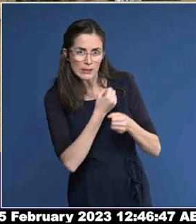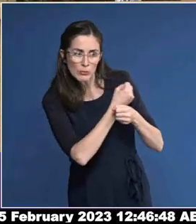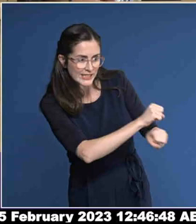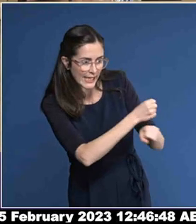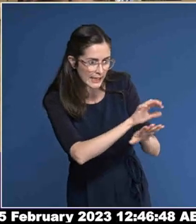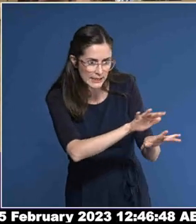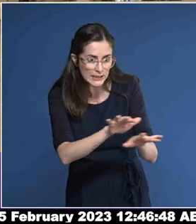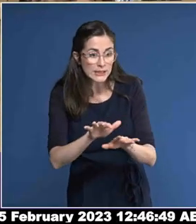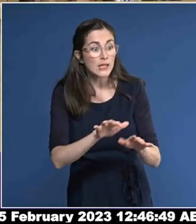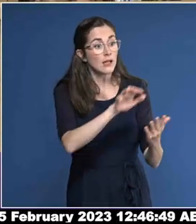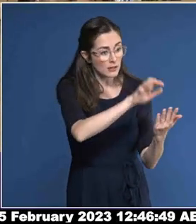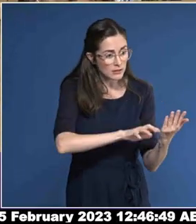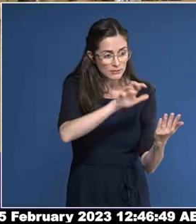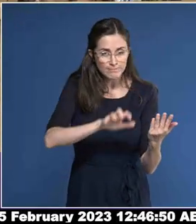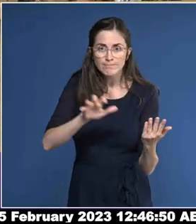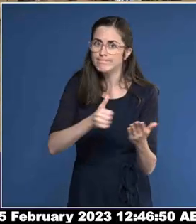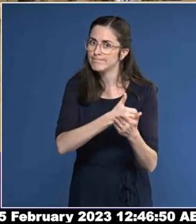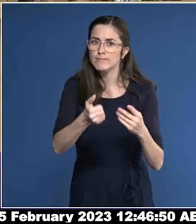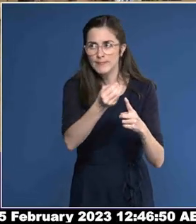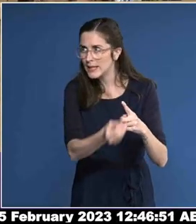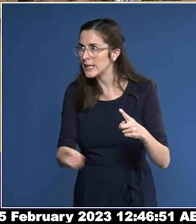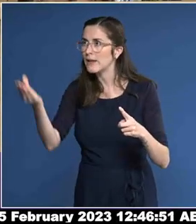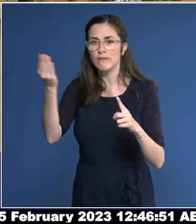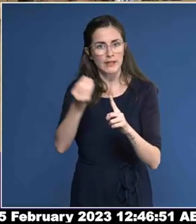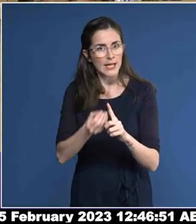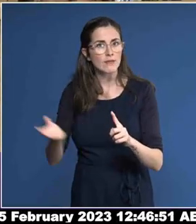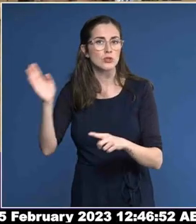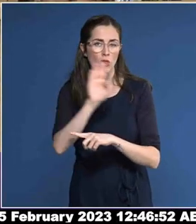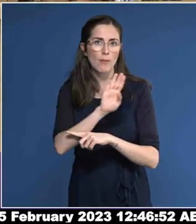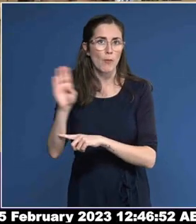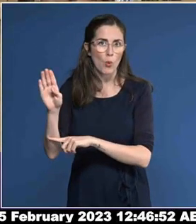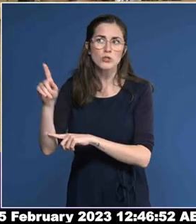require in order to assess our performance and how we are providing supports.